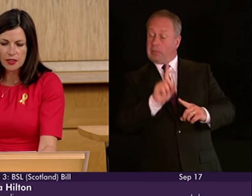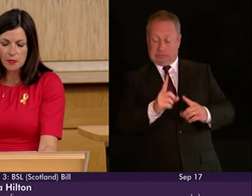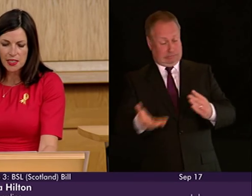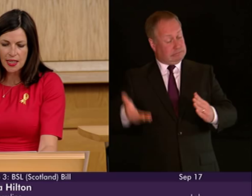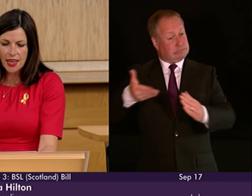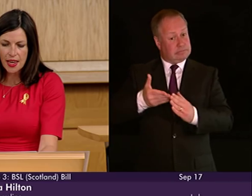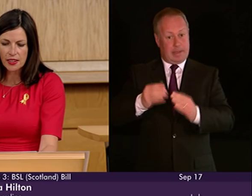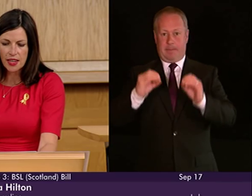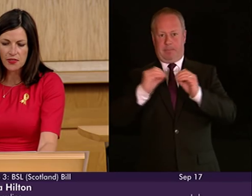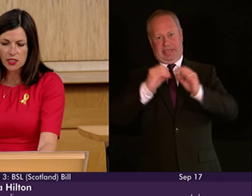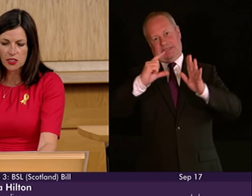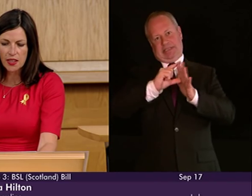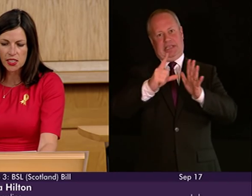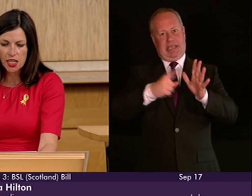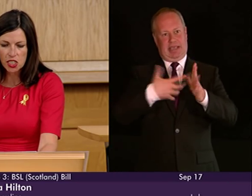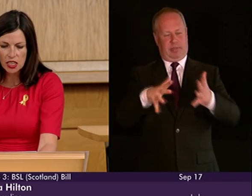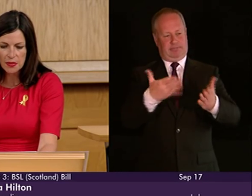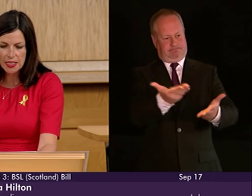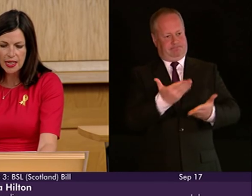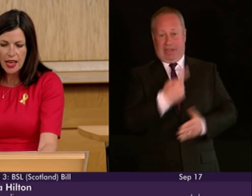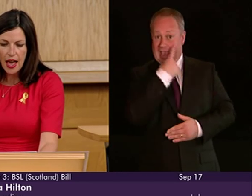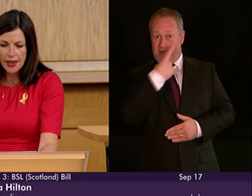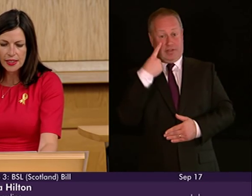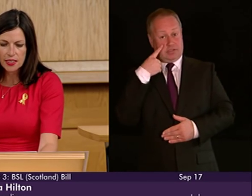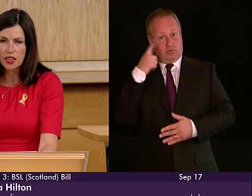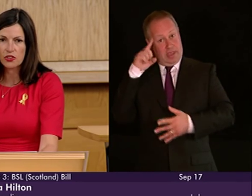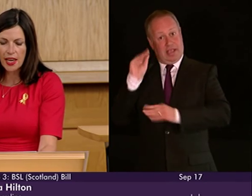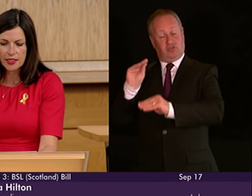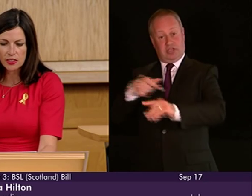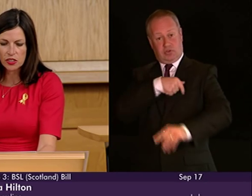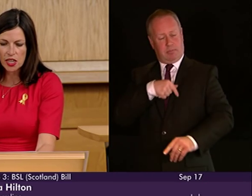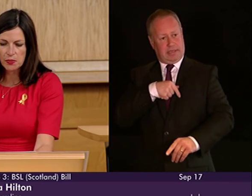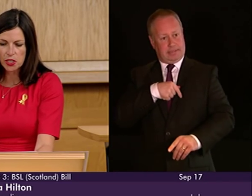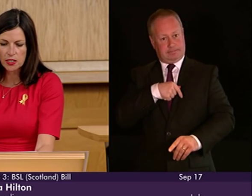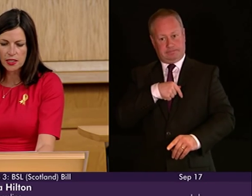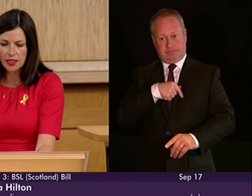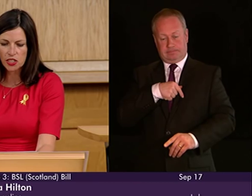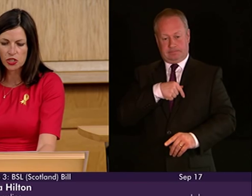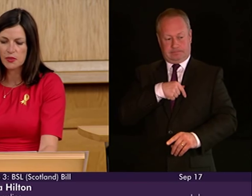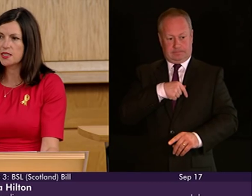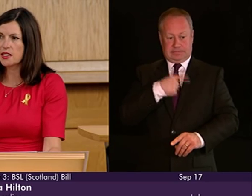evidence to the Education and Culture Committee, the British Deaf Association highlighted how reliance on interpreters in the classroom means